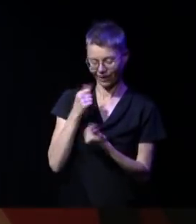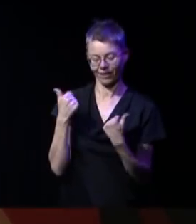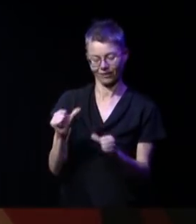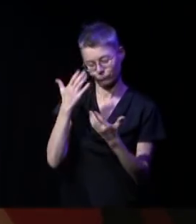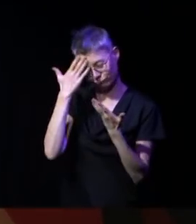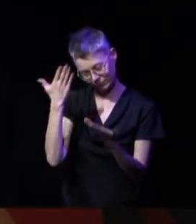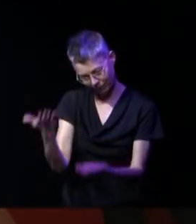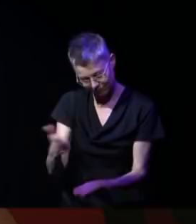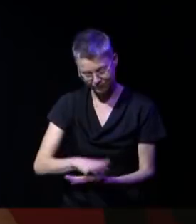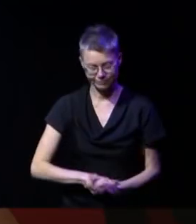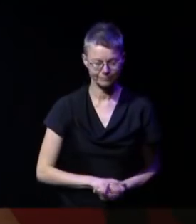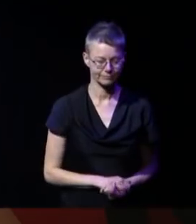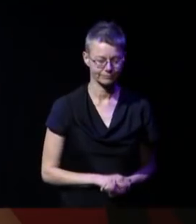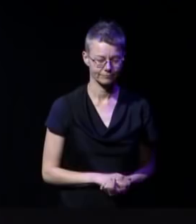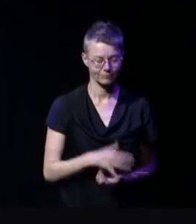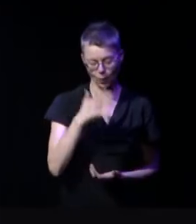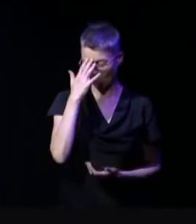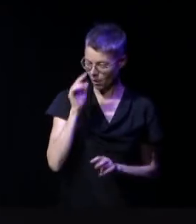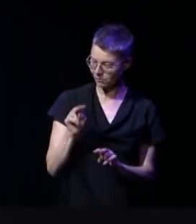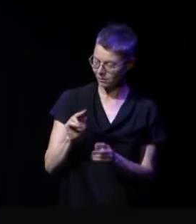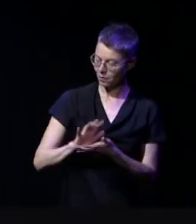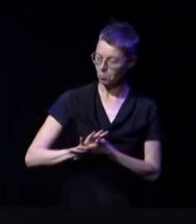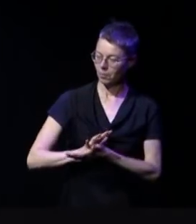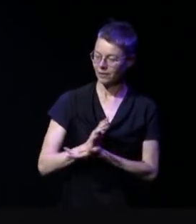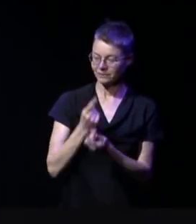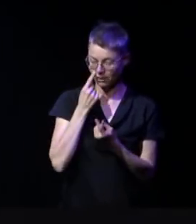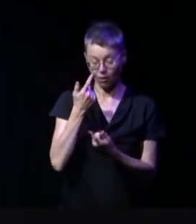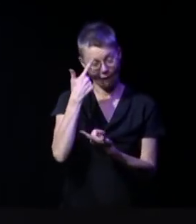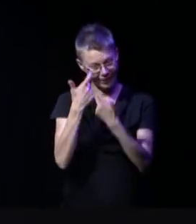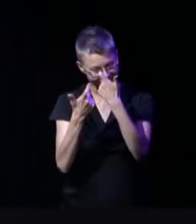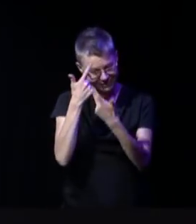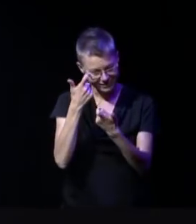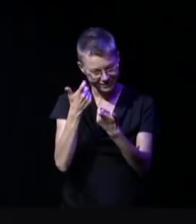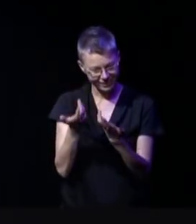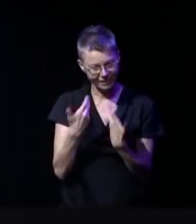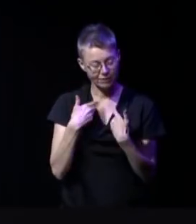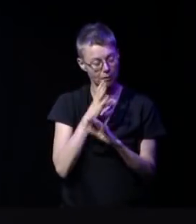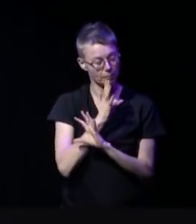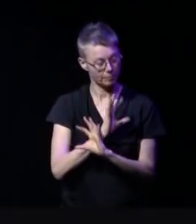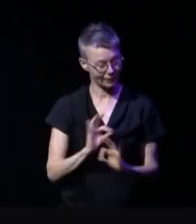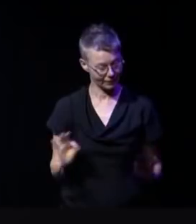Our minds are pleased to encounter ideas that bring us peace and equanimity.